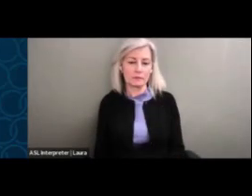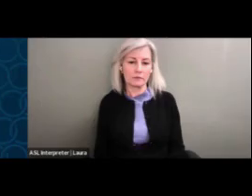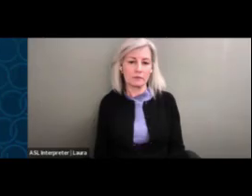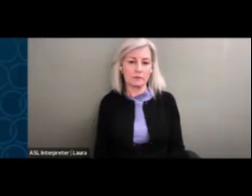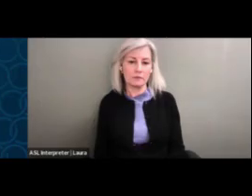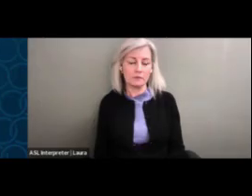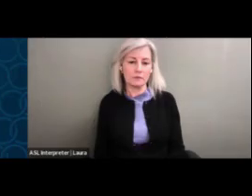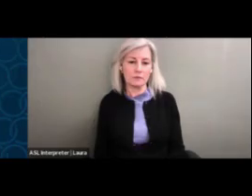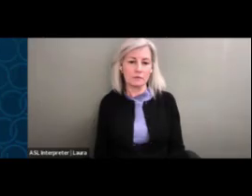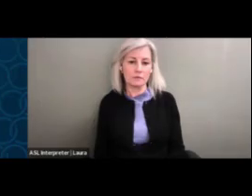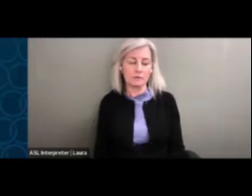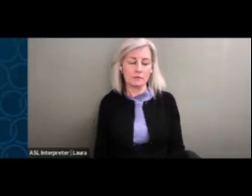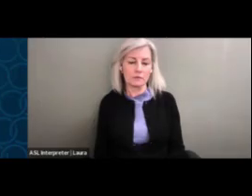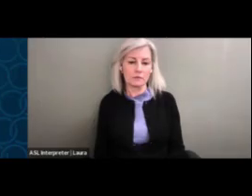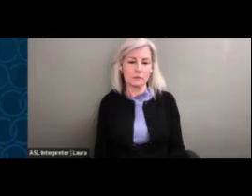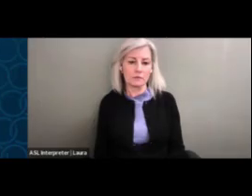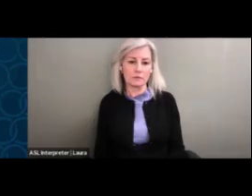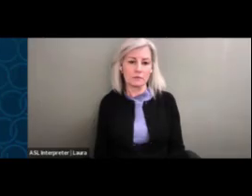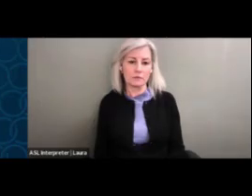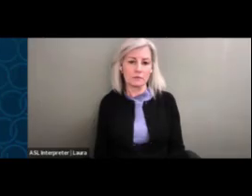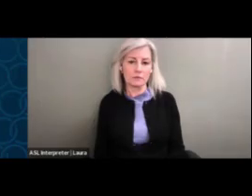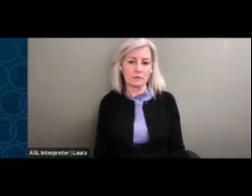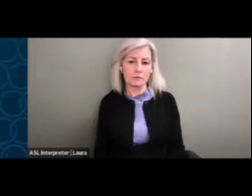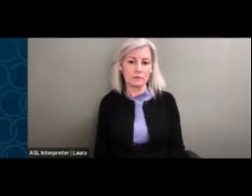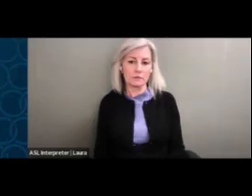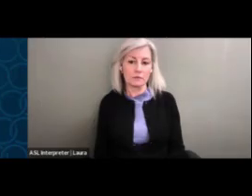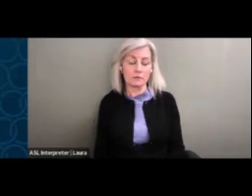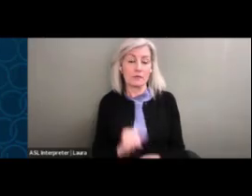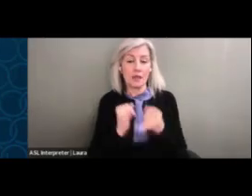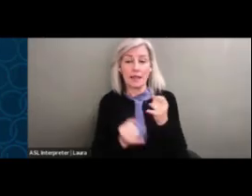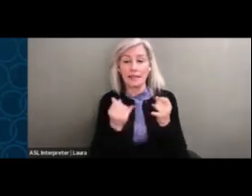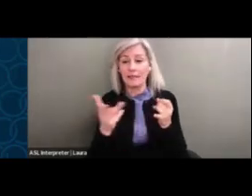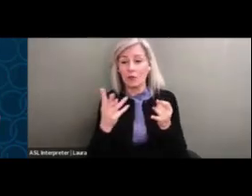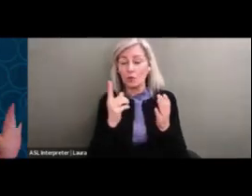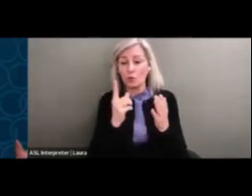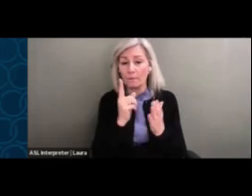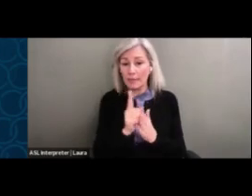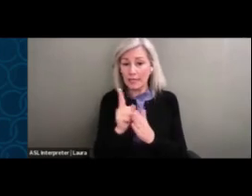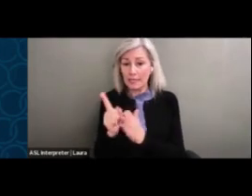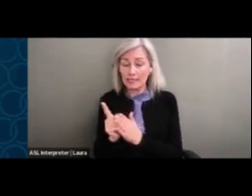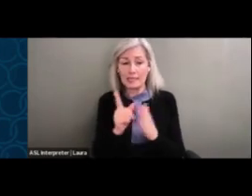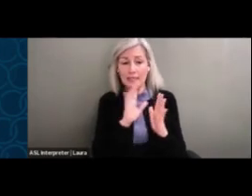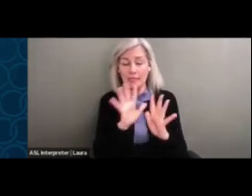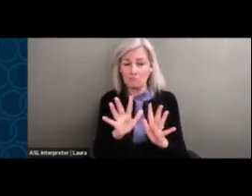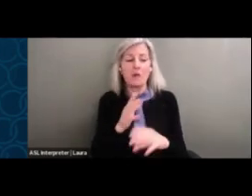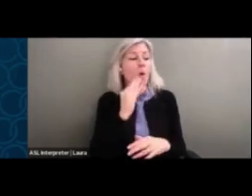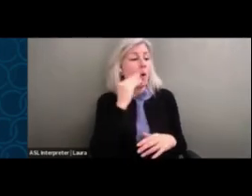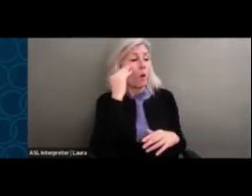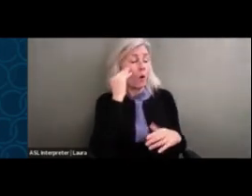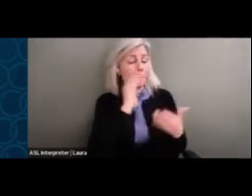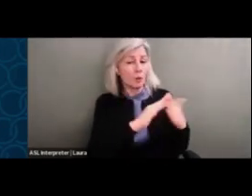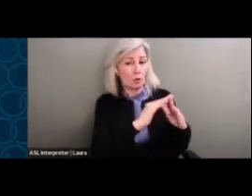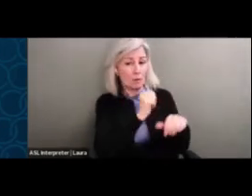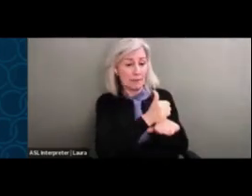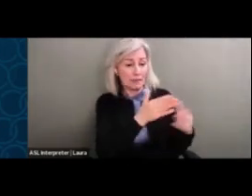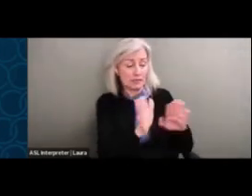how many states will be in a position to take advantage of this flexibility.